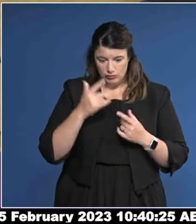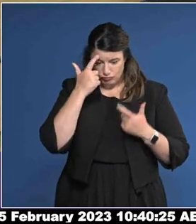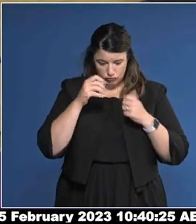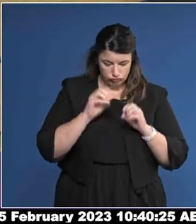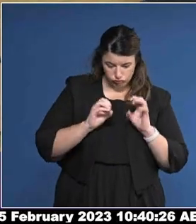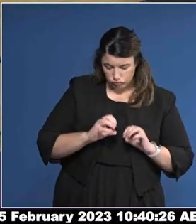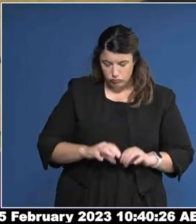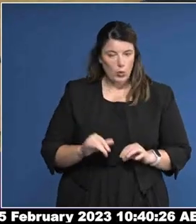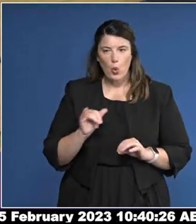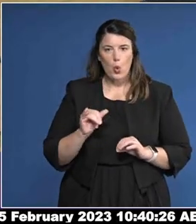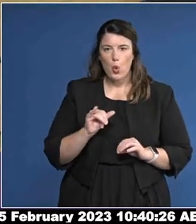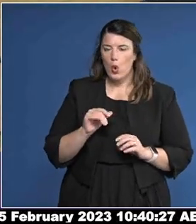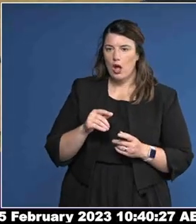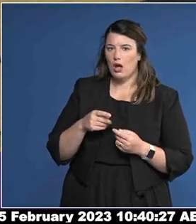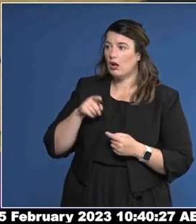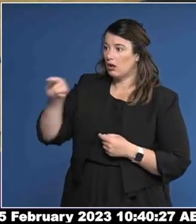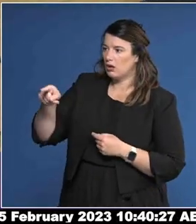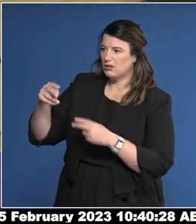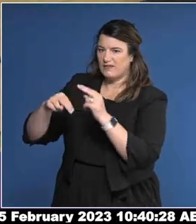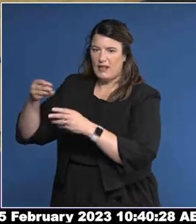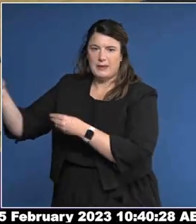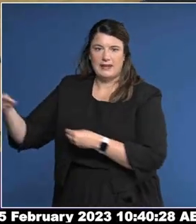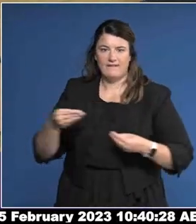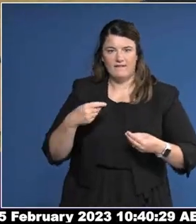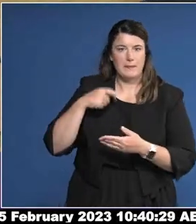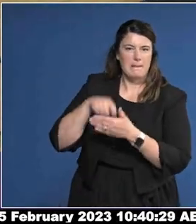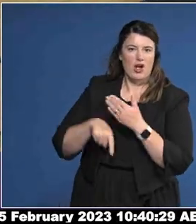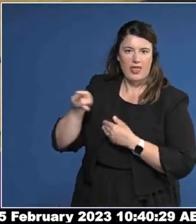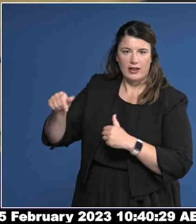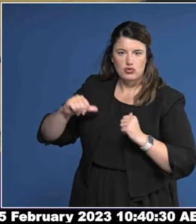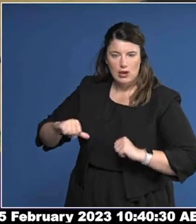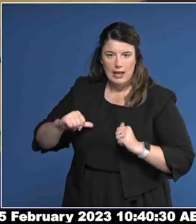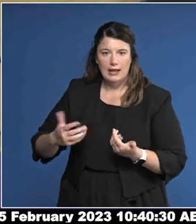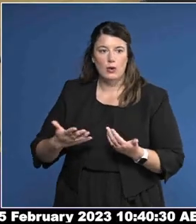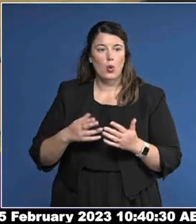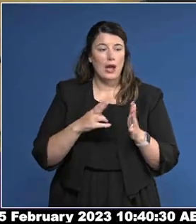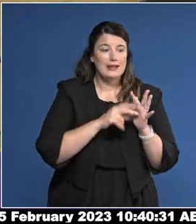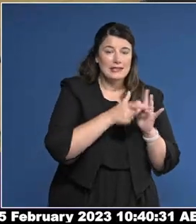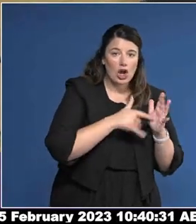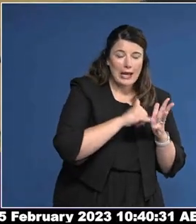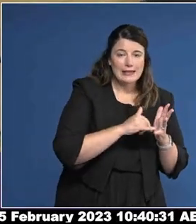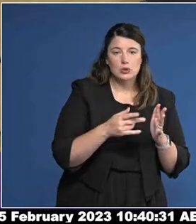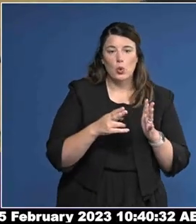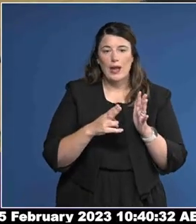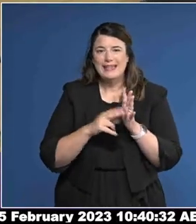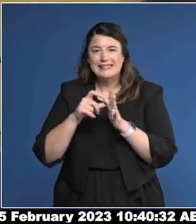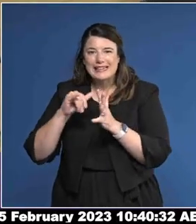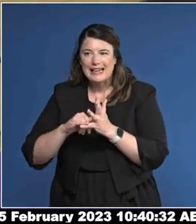external to other resources like NDIS or NDS or other resources? So, Ms Toohey - MS TOOHEY: Yes. A blend. A blend. MS EASTMAN: - you said you have got a blend.